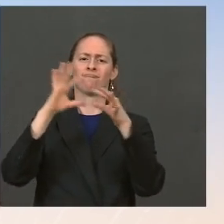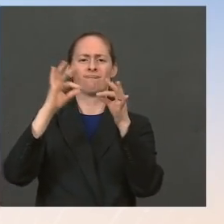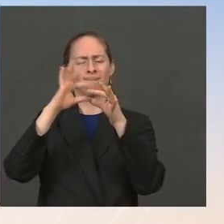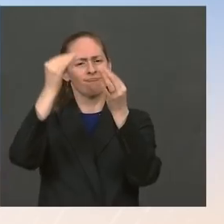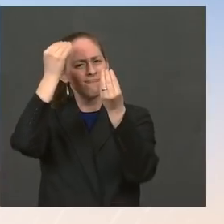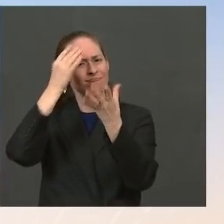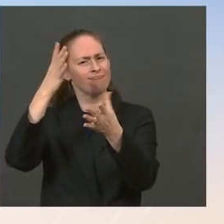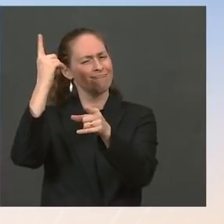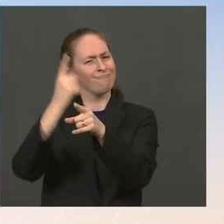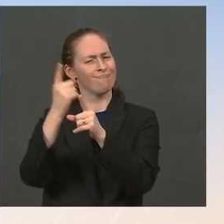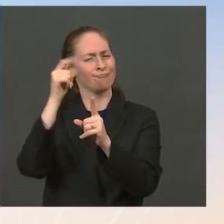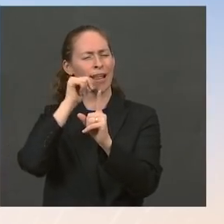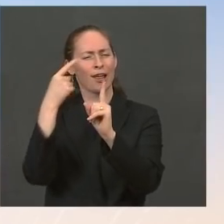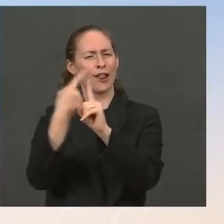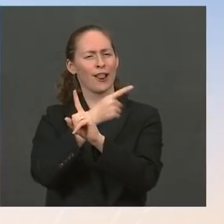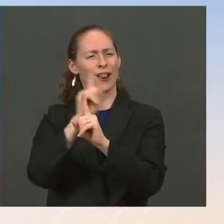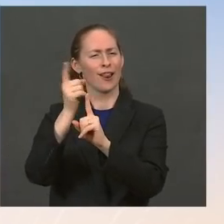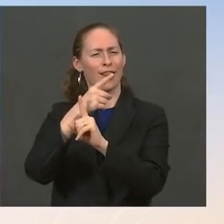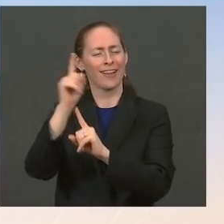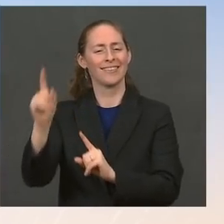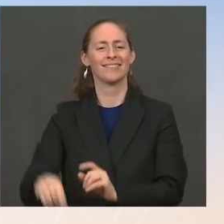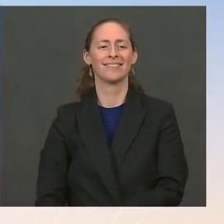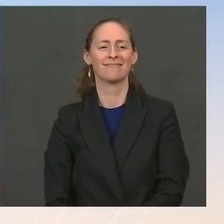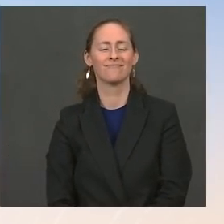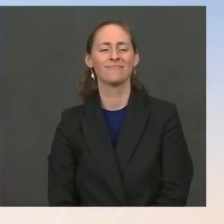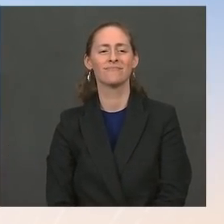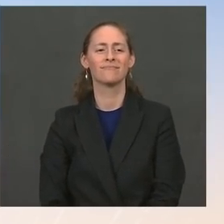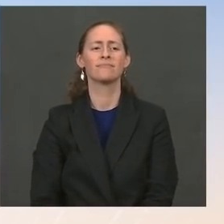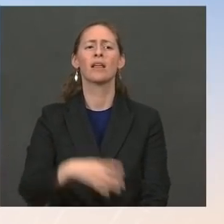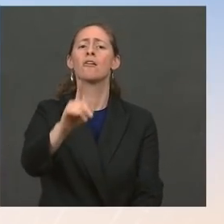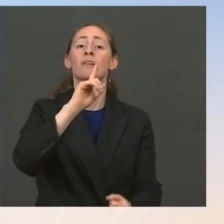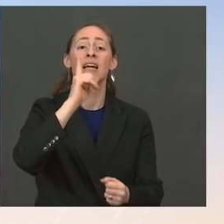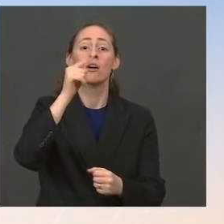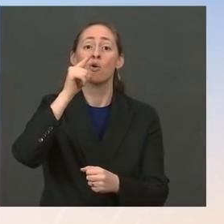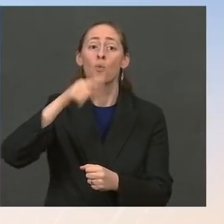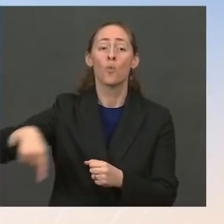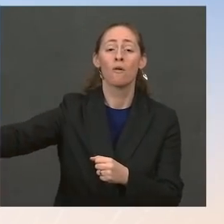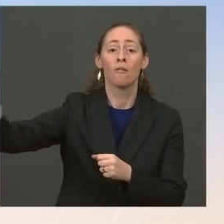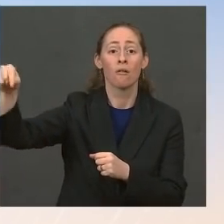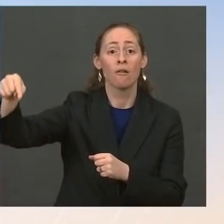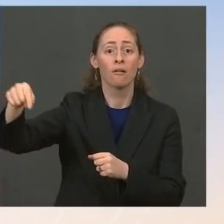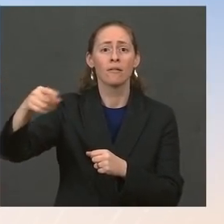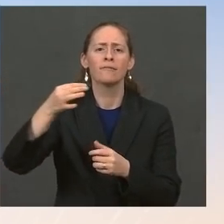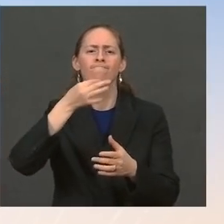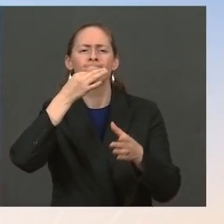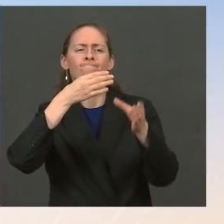is that one of the components that experts -- Democrats and Republicans, including former heads of the CBO --